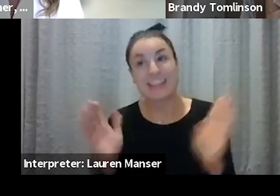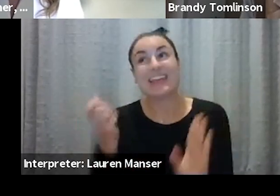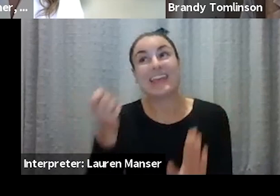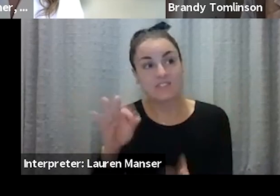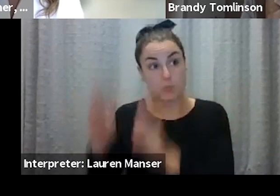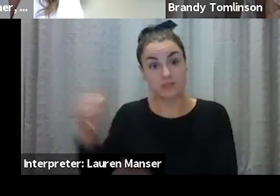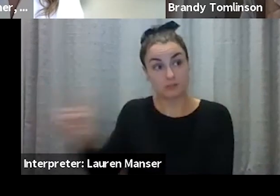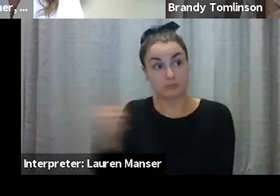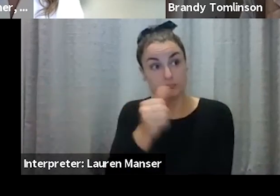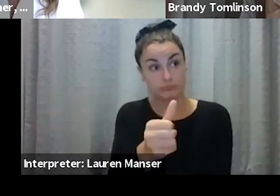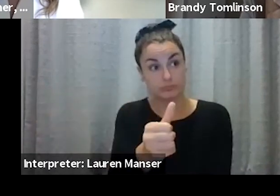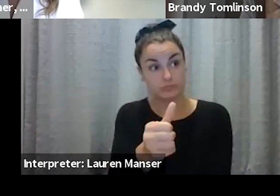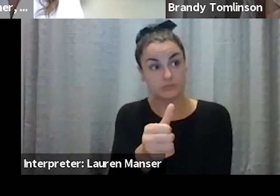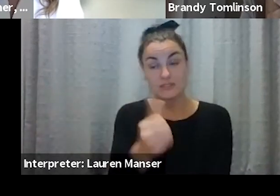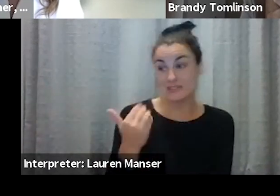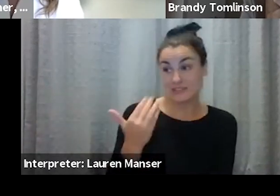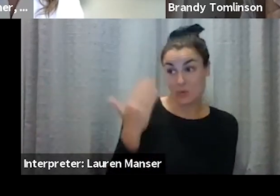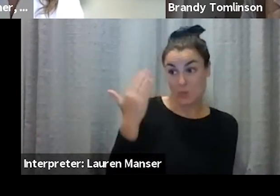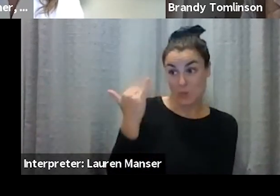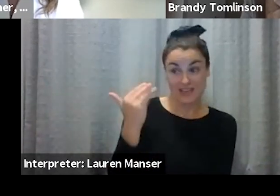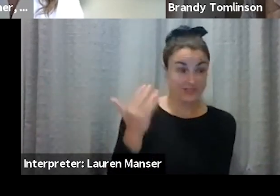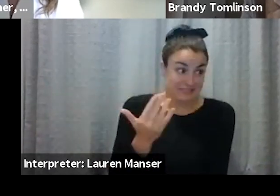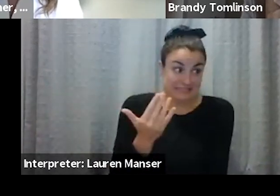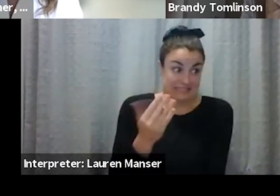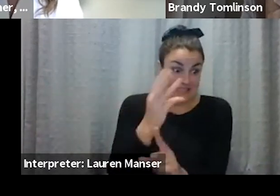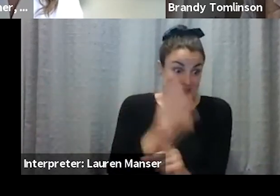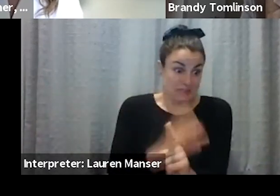what this is gonna look like in six months, a year or five years,